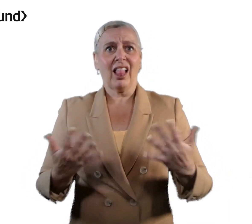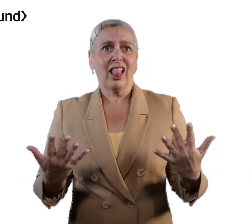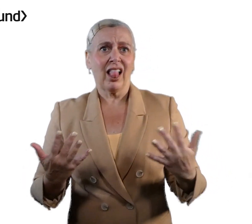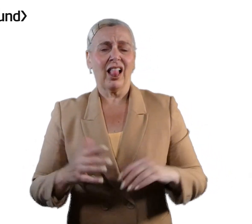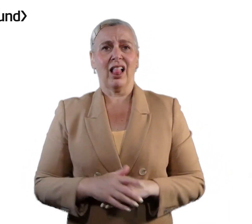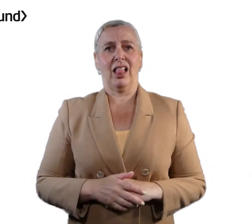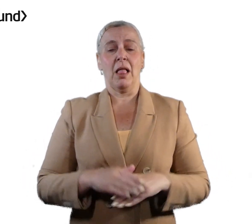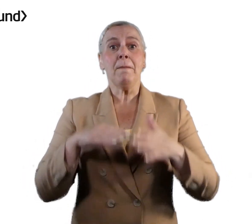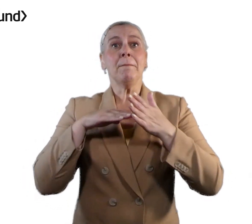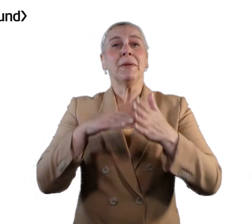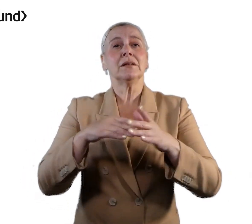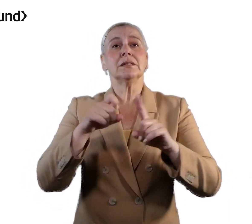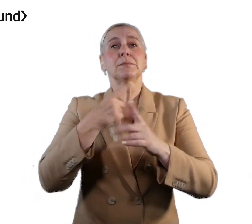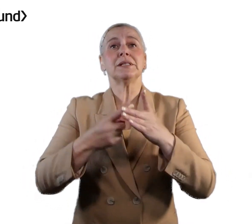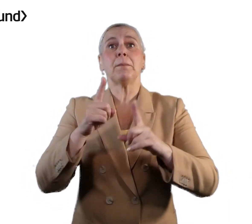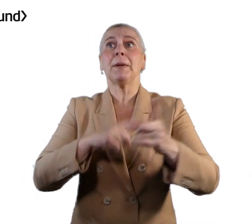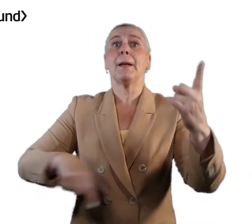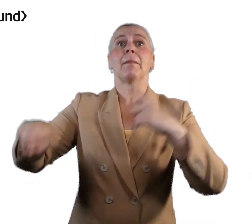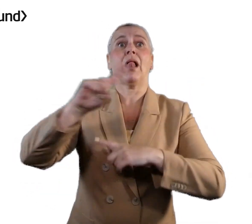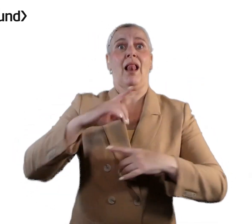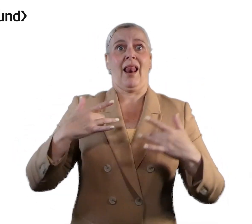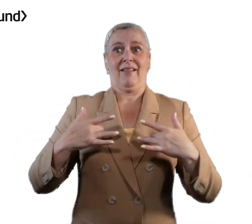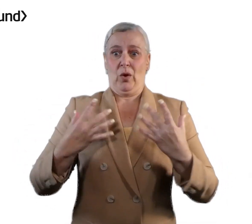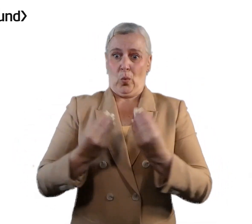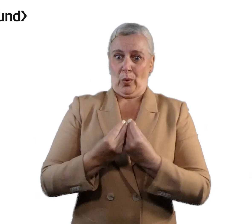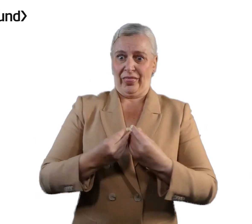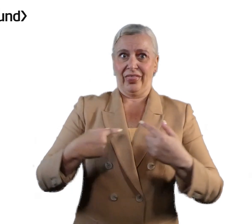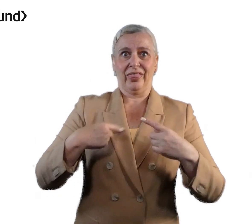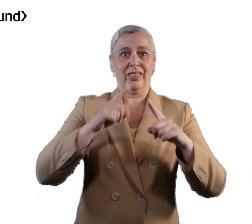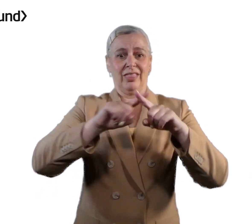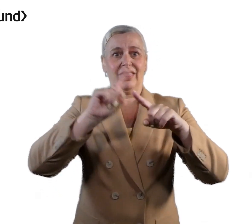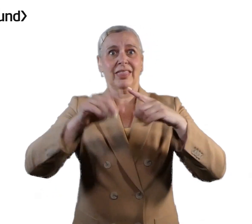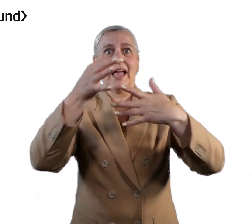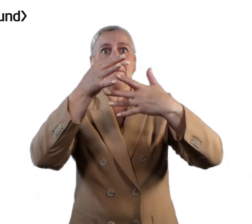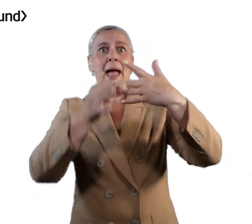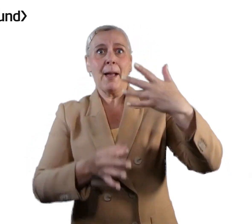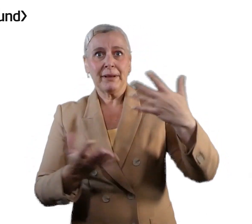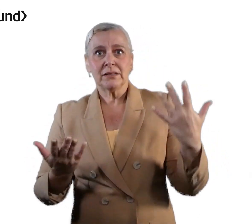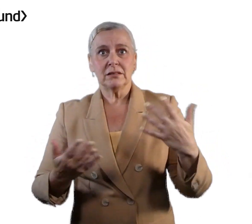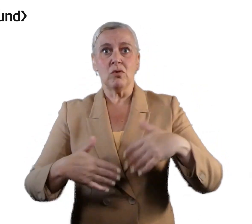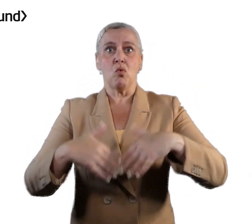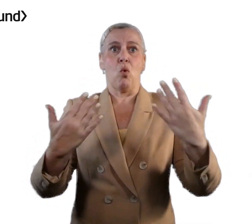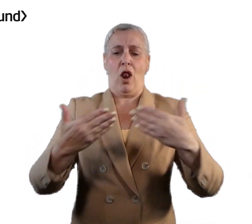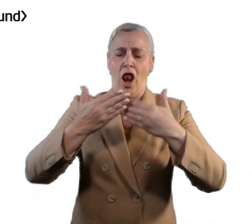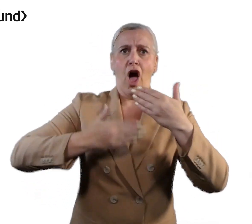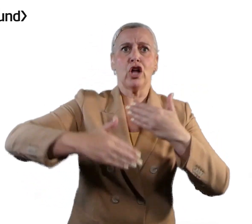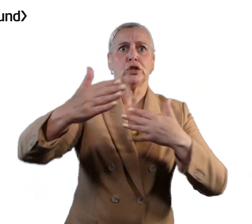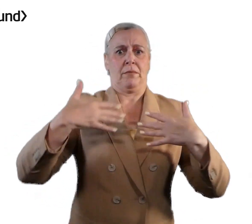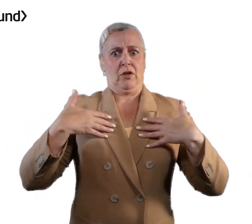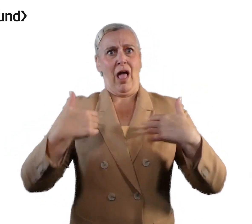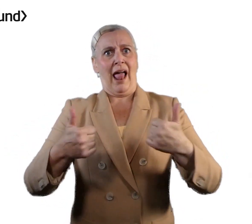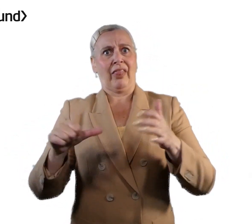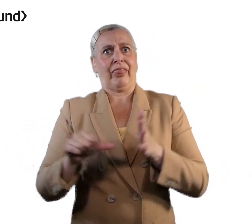Millions of Disabled people are living with impairments and or long-term health conditions.